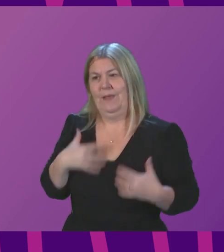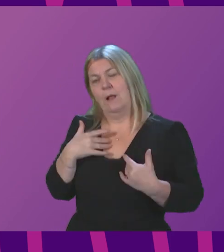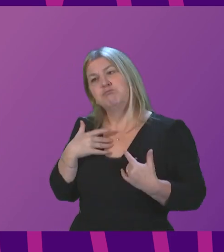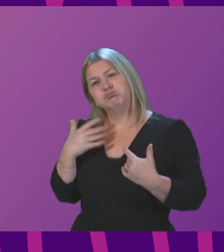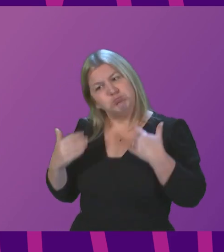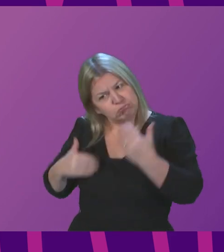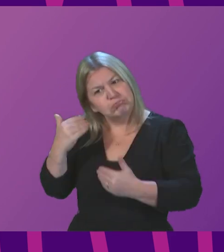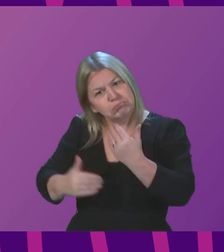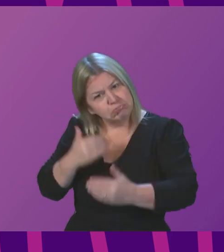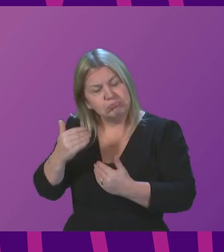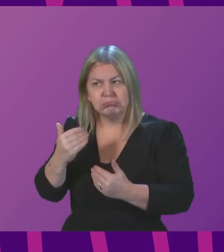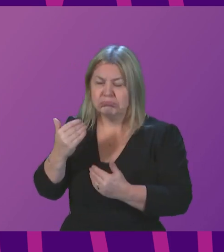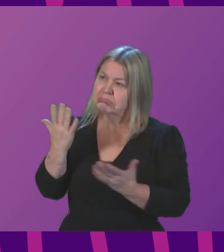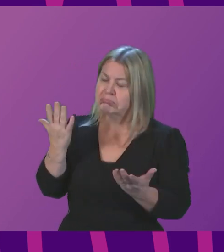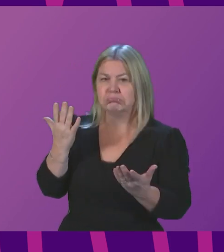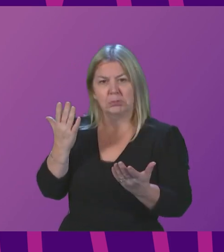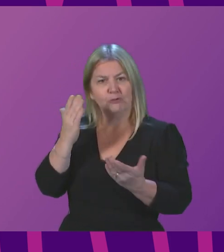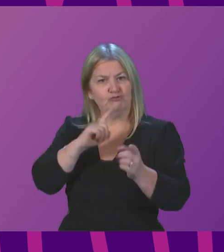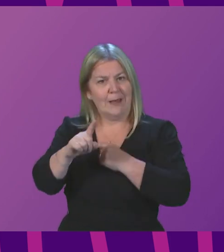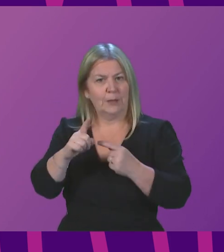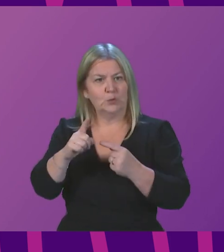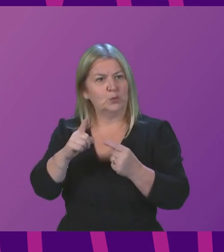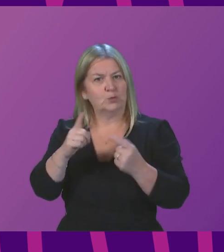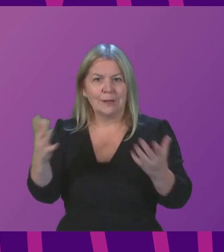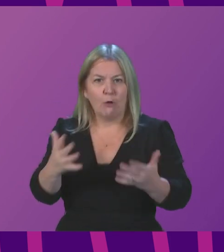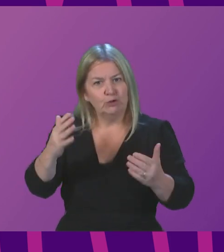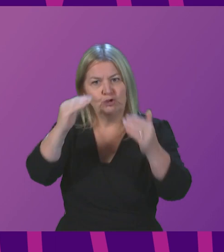also a moment to reflect on our gratitude to the workers who kept our lights on for